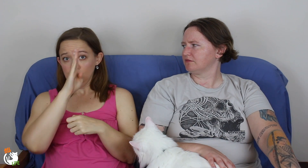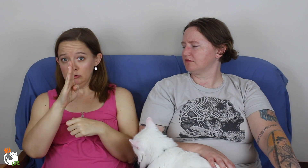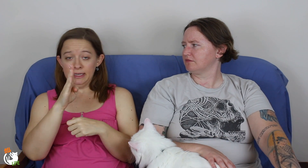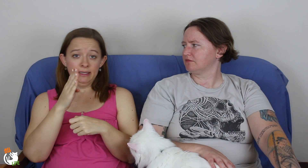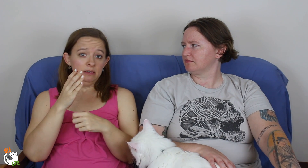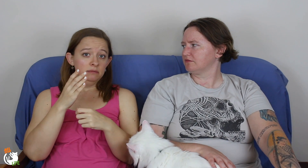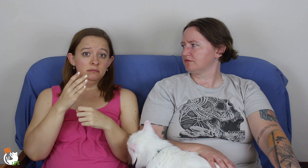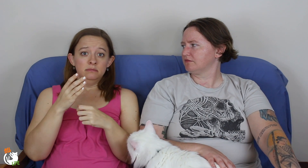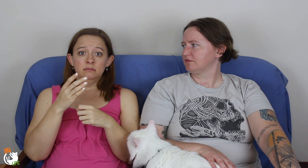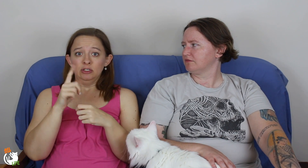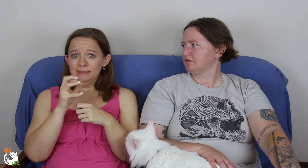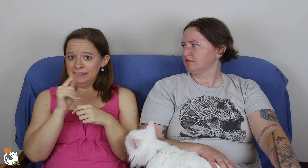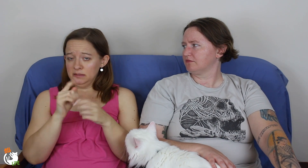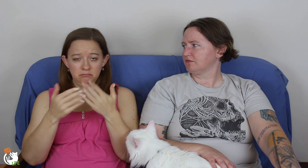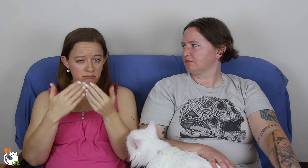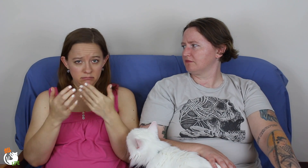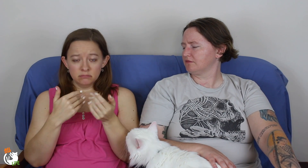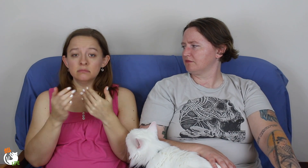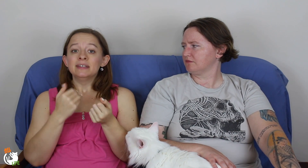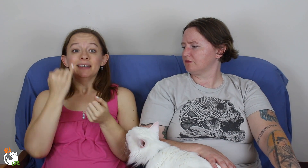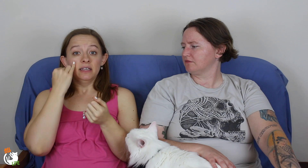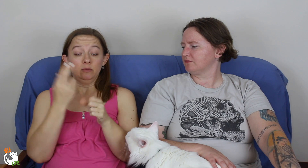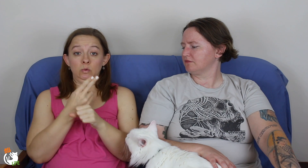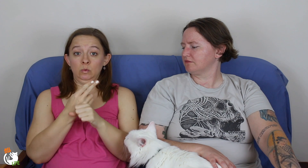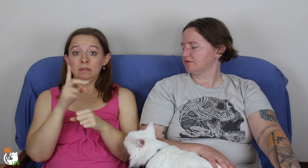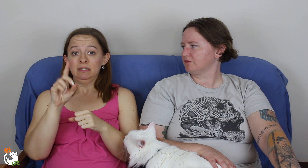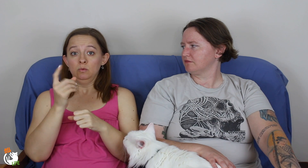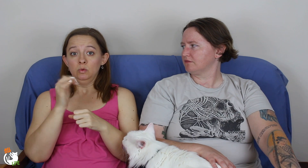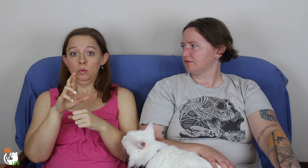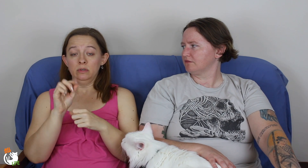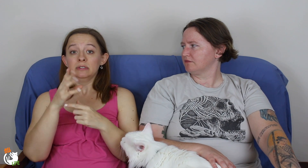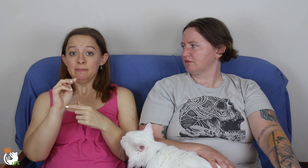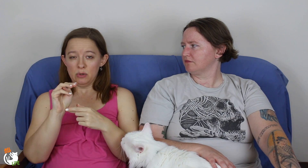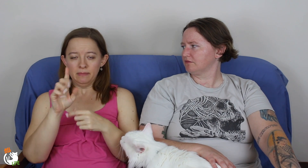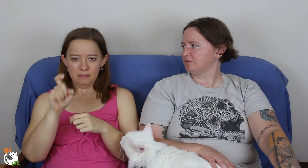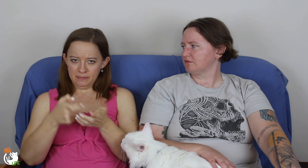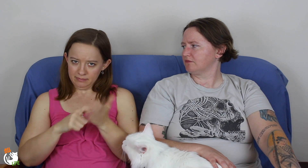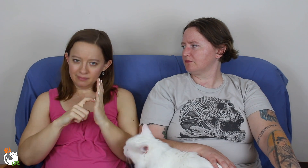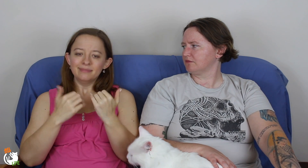whether heterosexual, LGBT, doesn't matter. If you're using donor sperm,